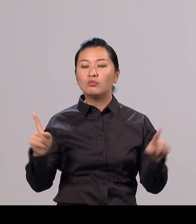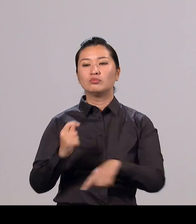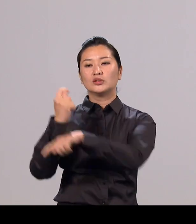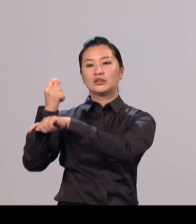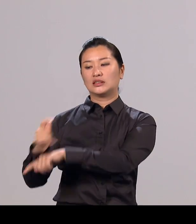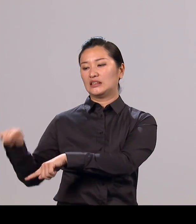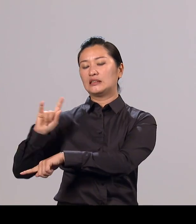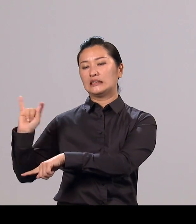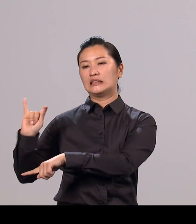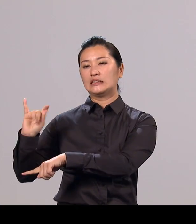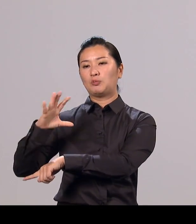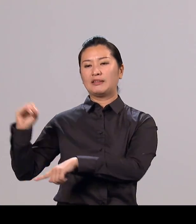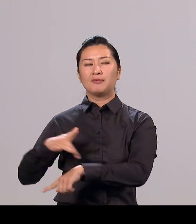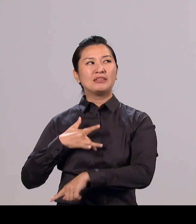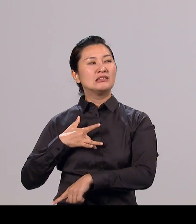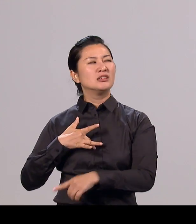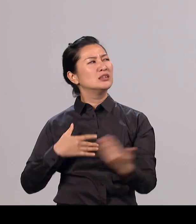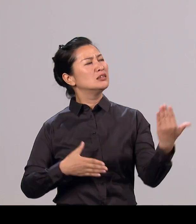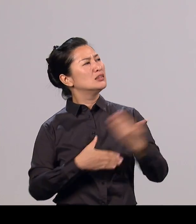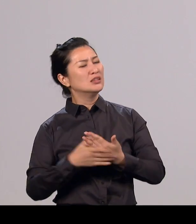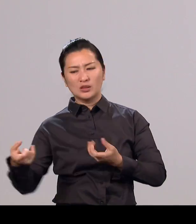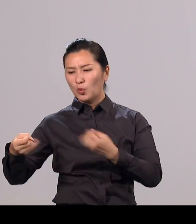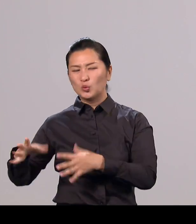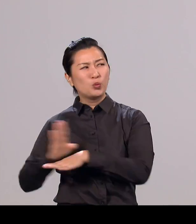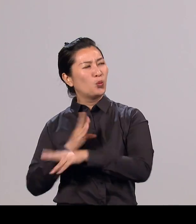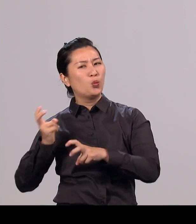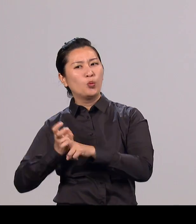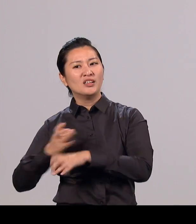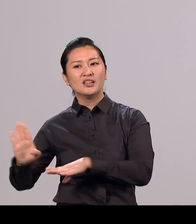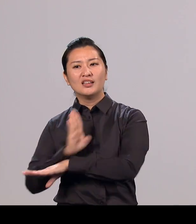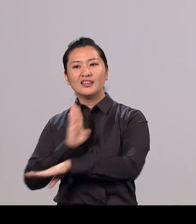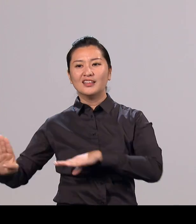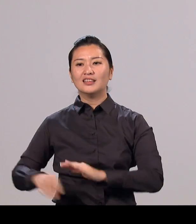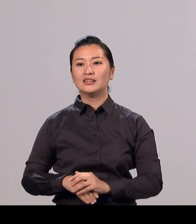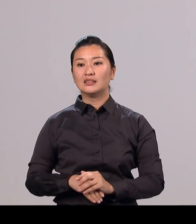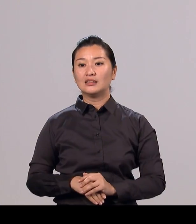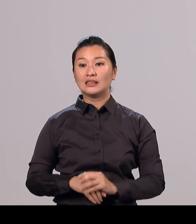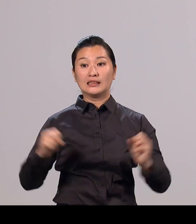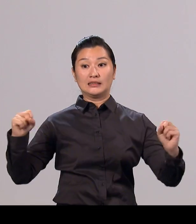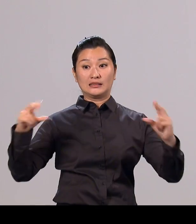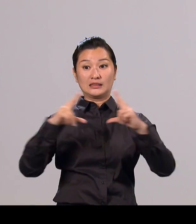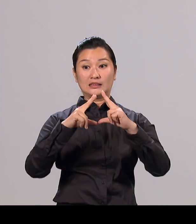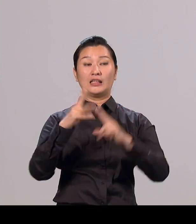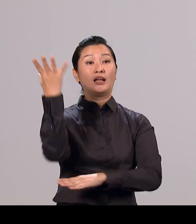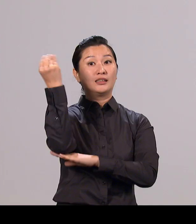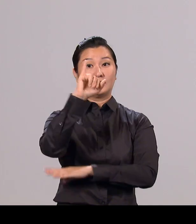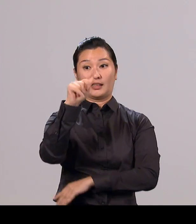In some cities like London, or Sydney, or Jakarta, or Paris, the drivers have staged protests, blockades.